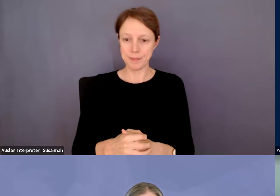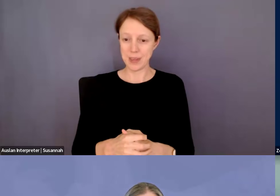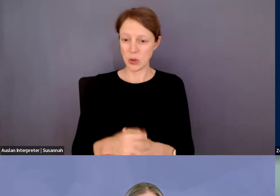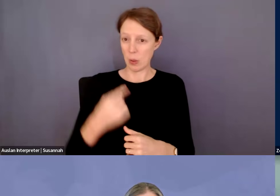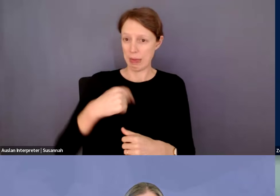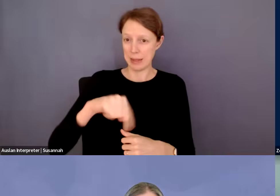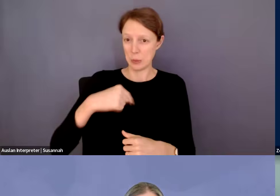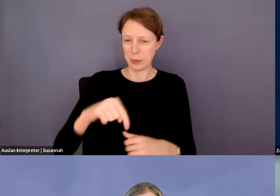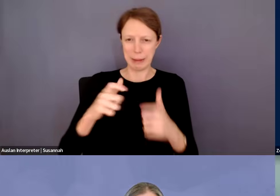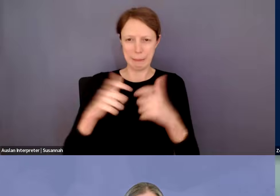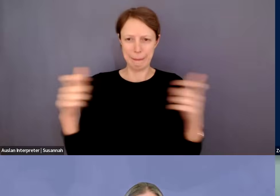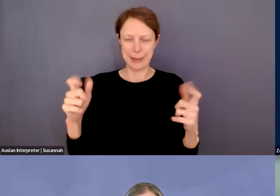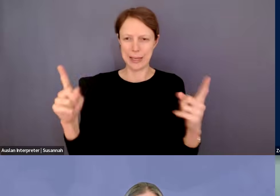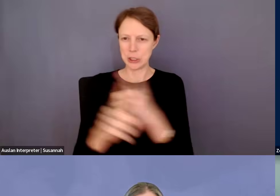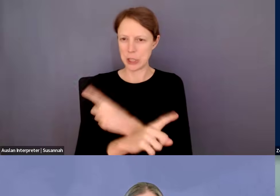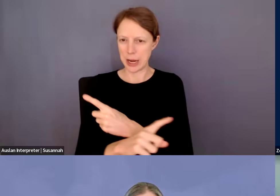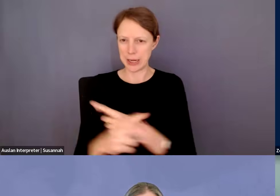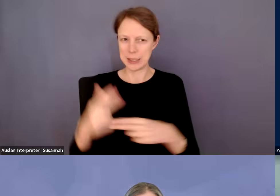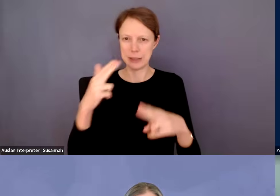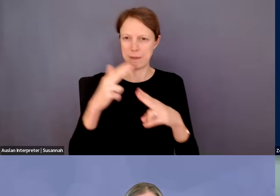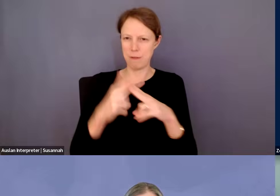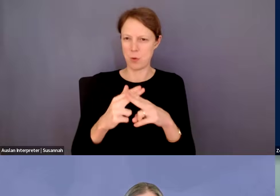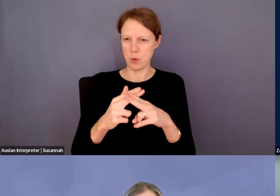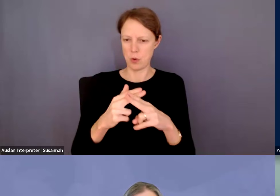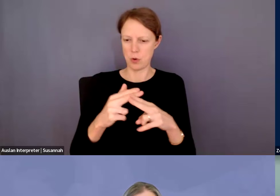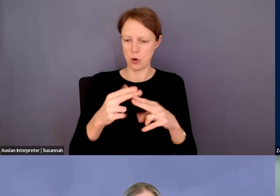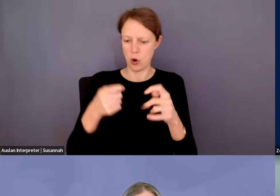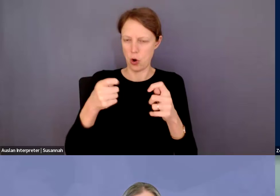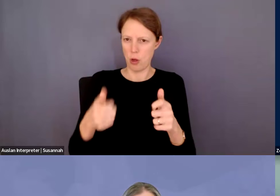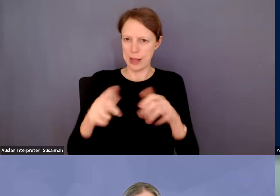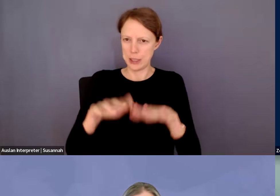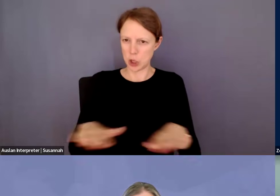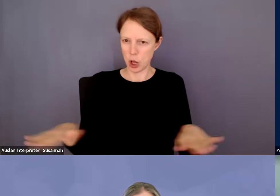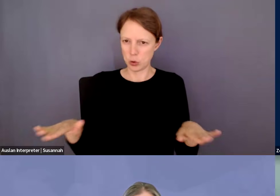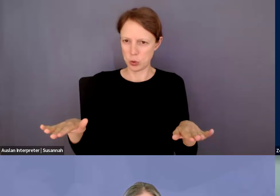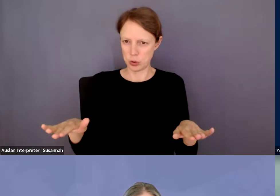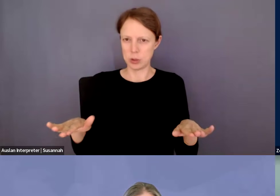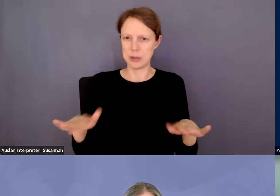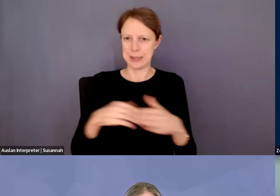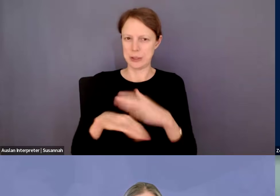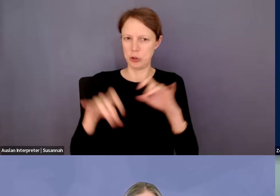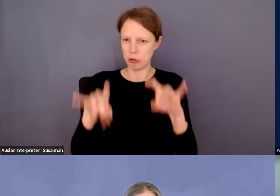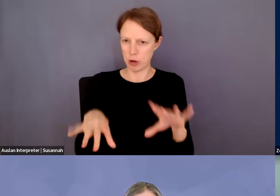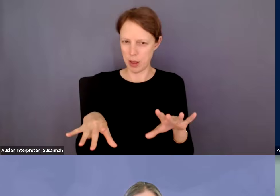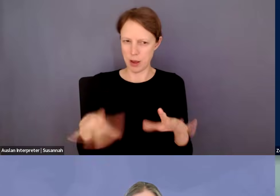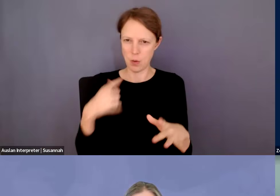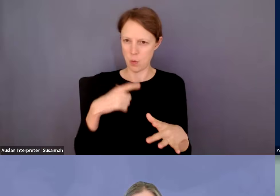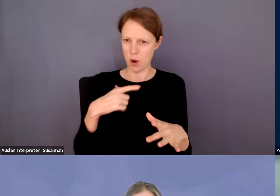with the roll-out of Thriving Kids that we're here to discuss today. Governments,